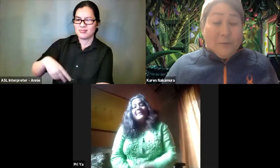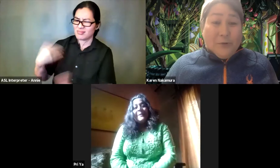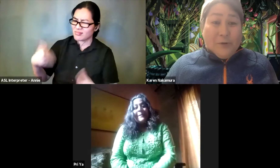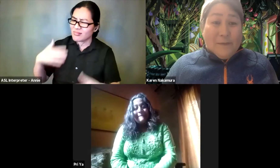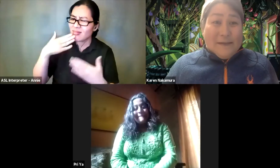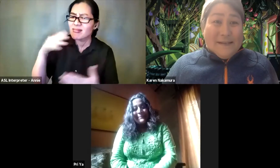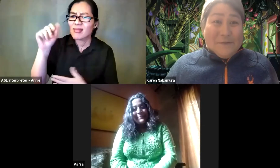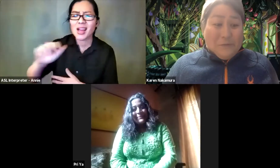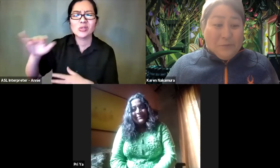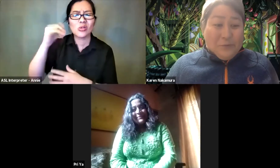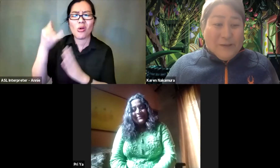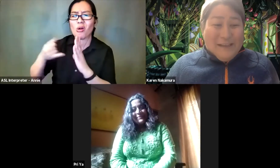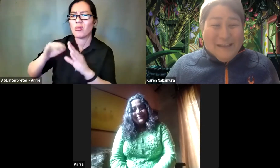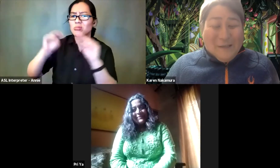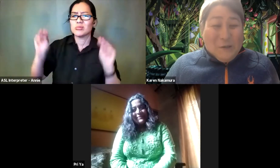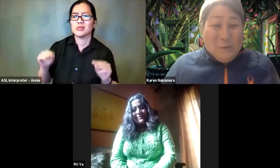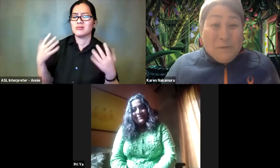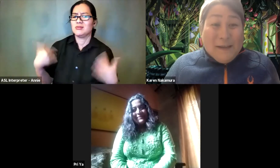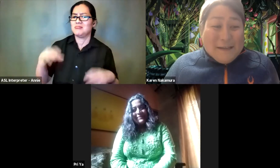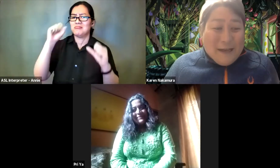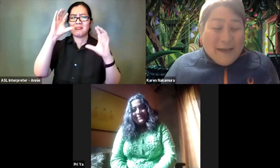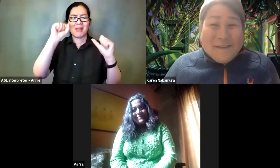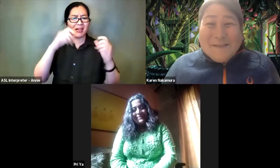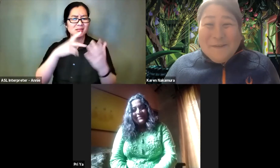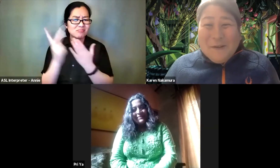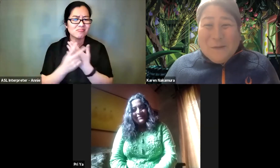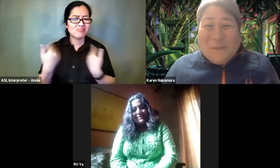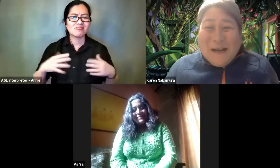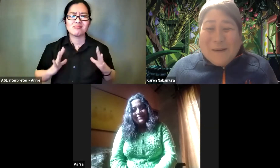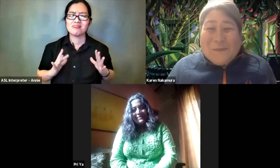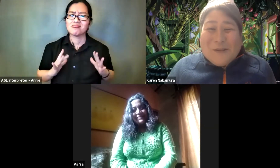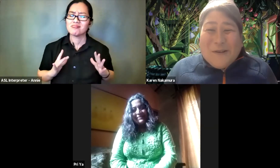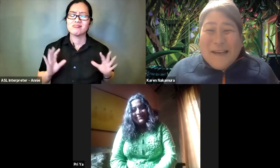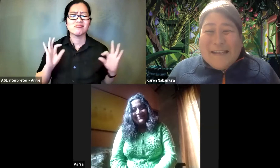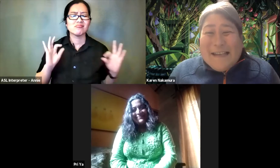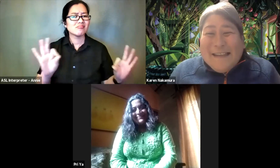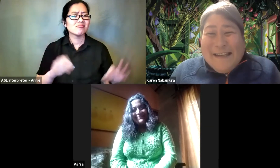program this is really moving and to have this film showcased I think.